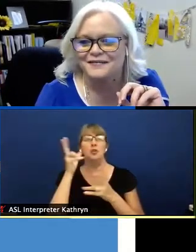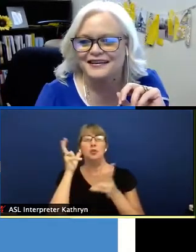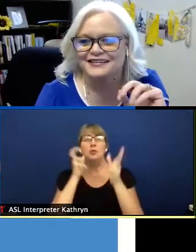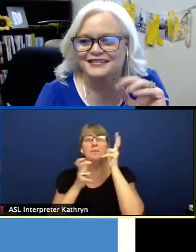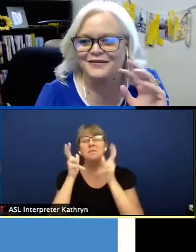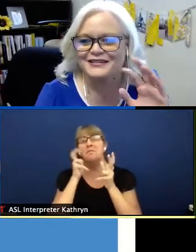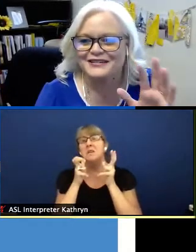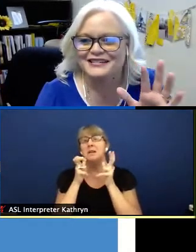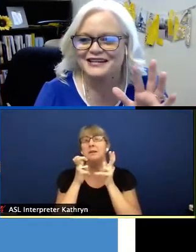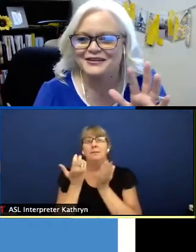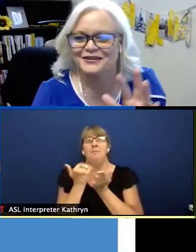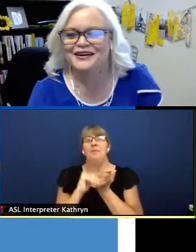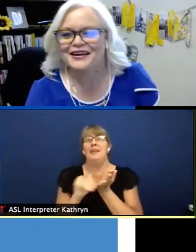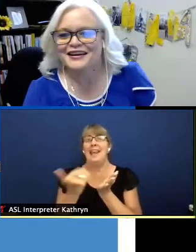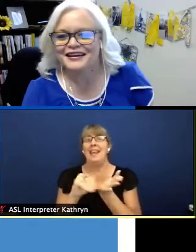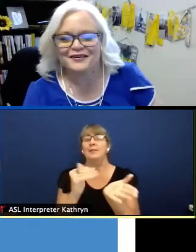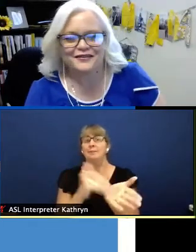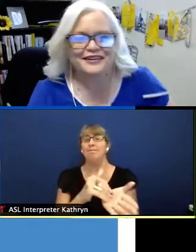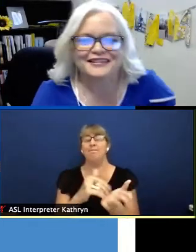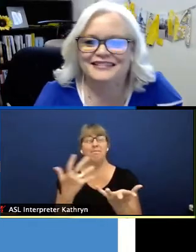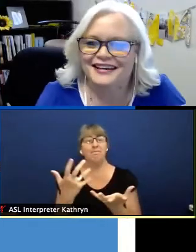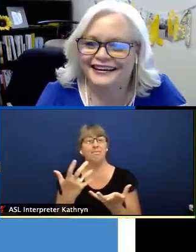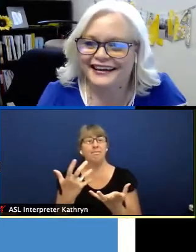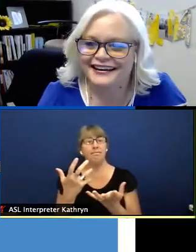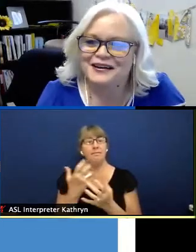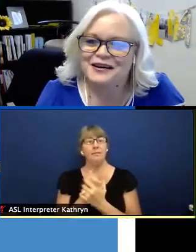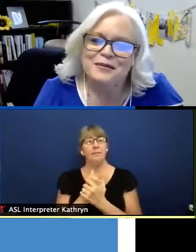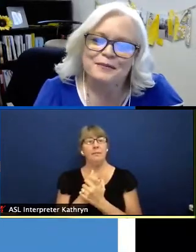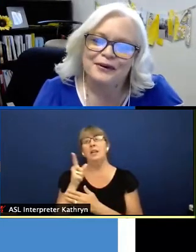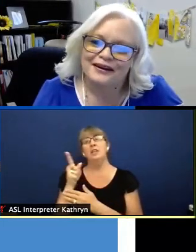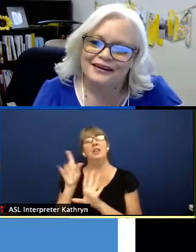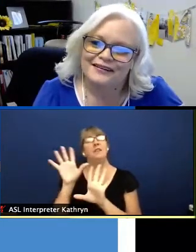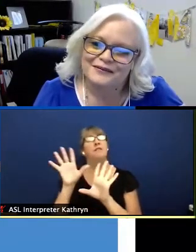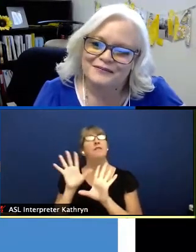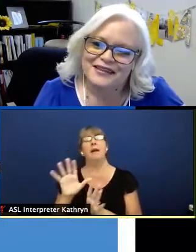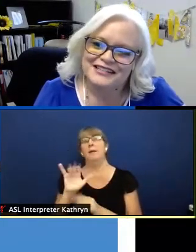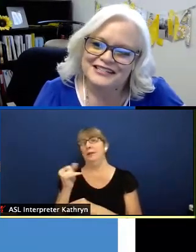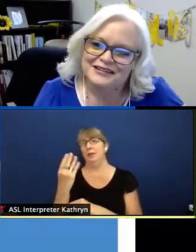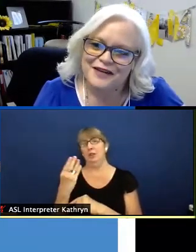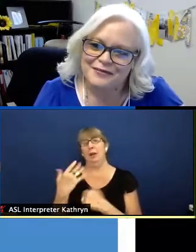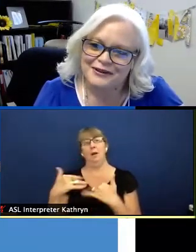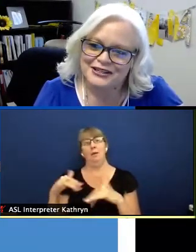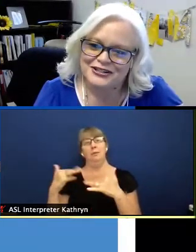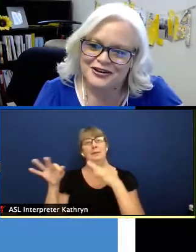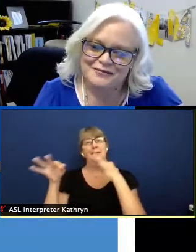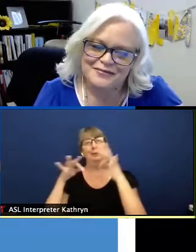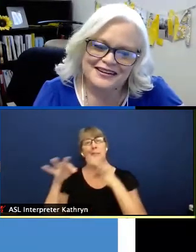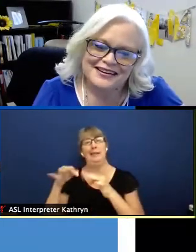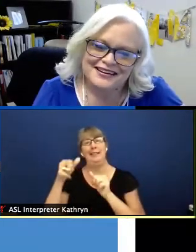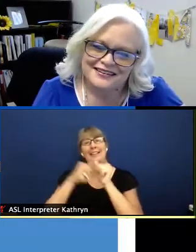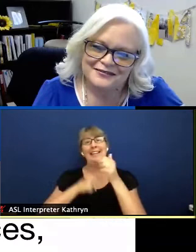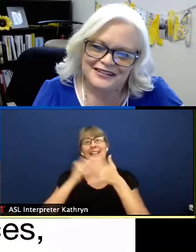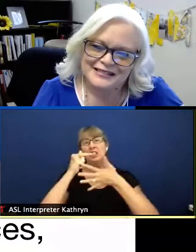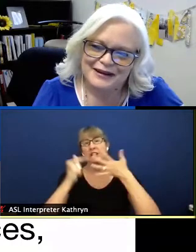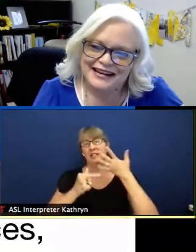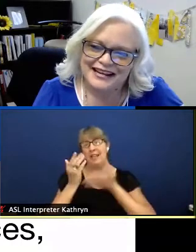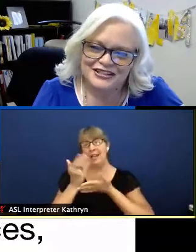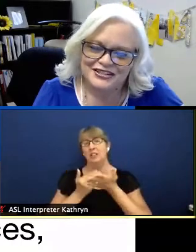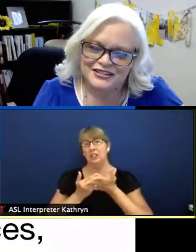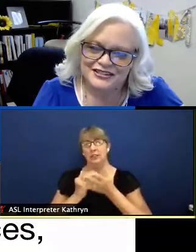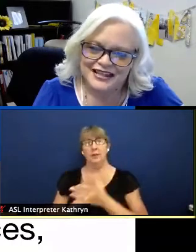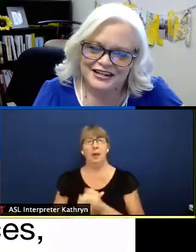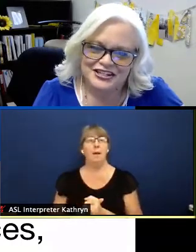It's always good to hear, hear it again, but that she did a fabulous job of explaining each section.